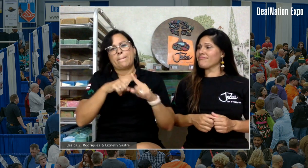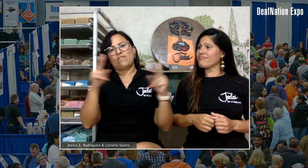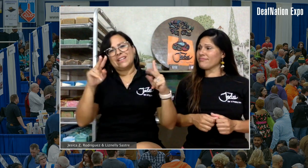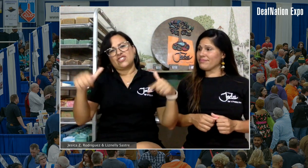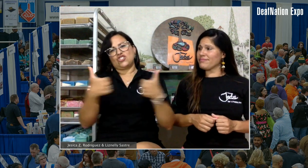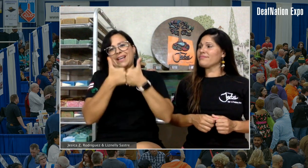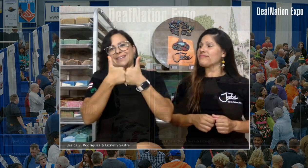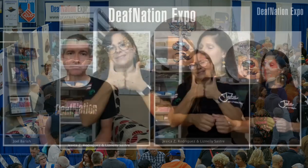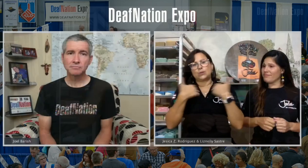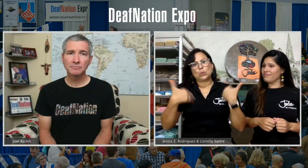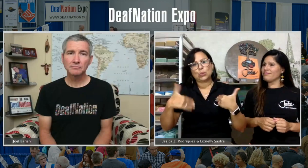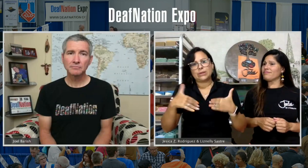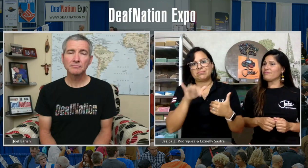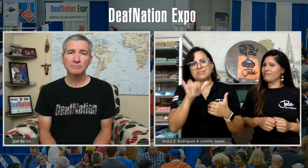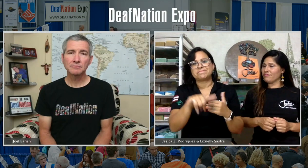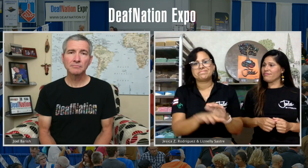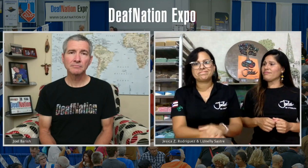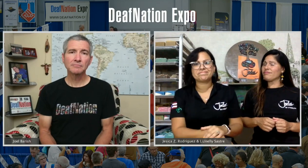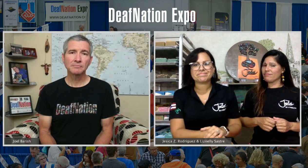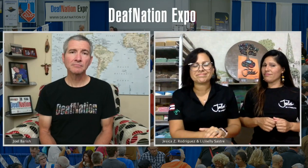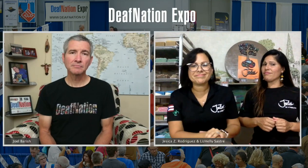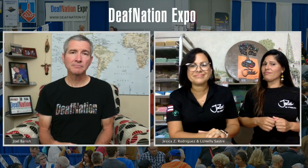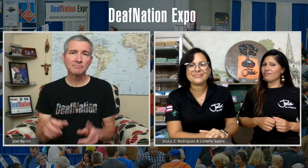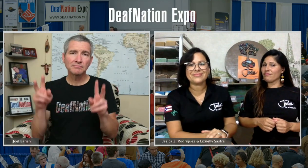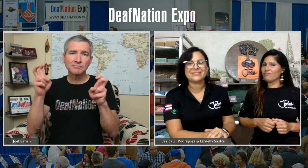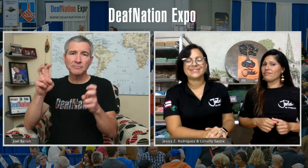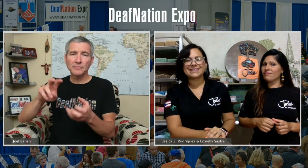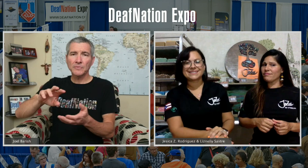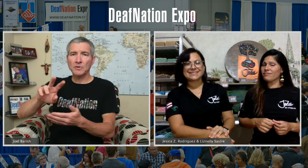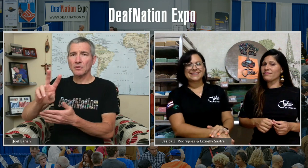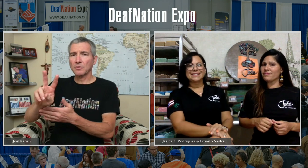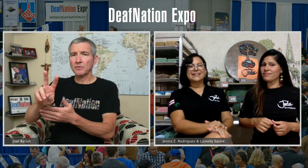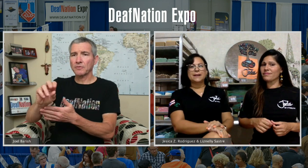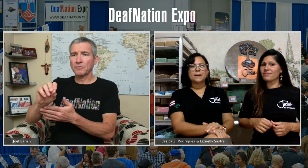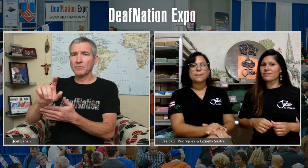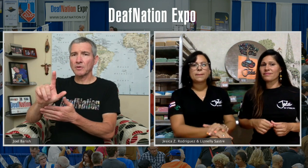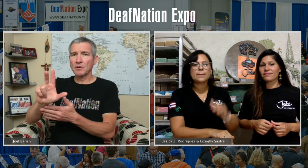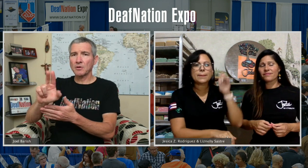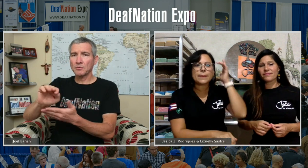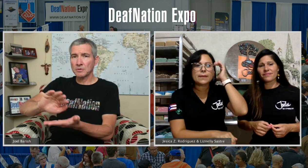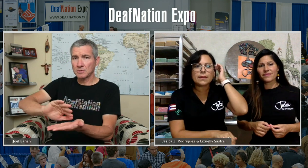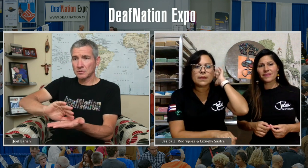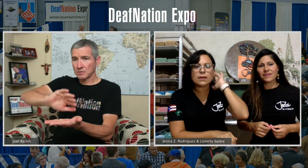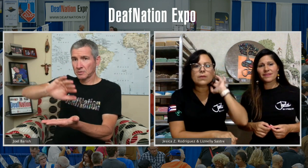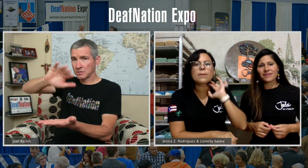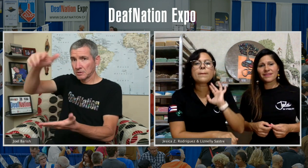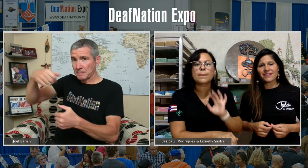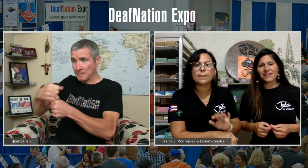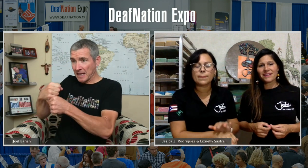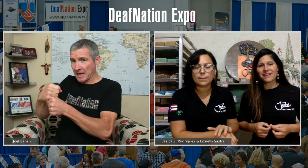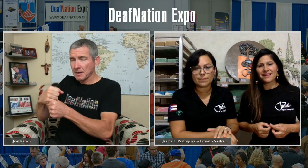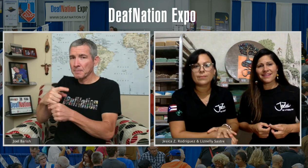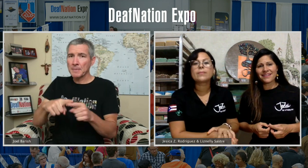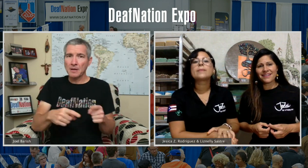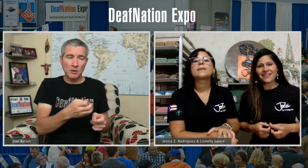That’s very challenging. Like there’s a big volume you can make,